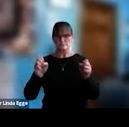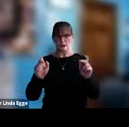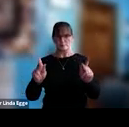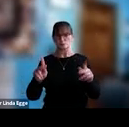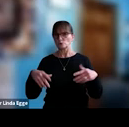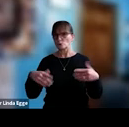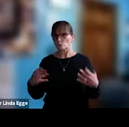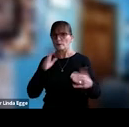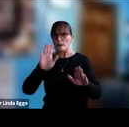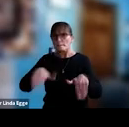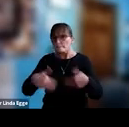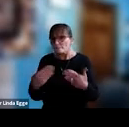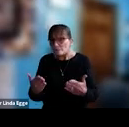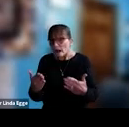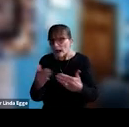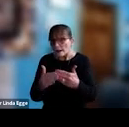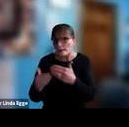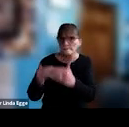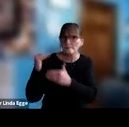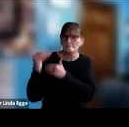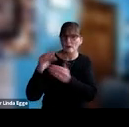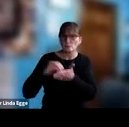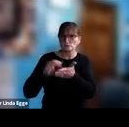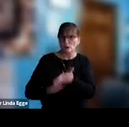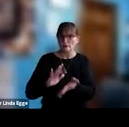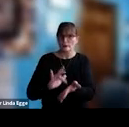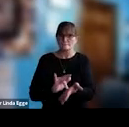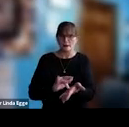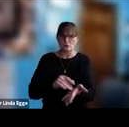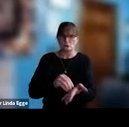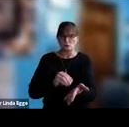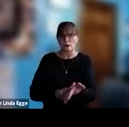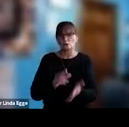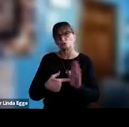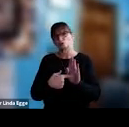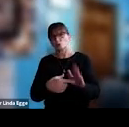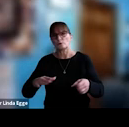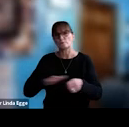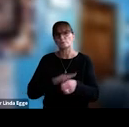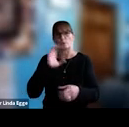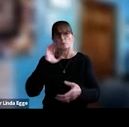to provide beyond what's documented in the medical records to show the whole picture of the applicant's life